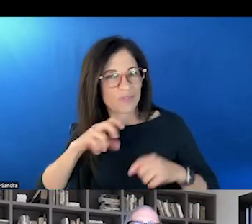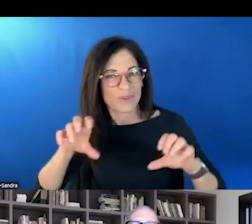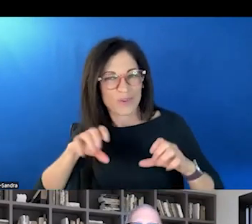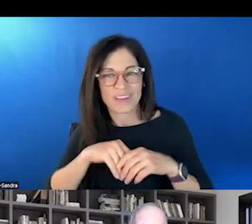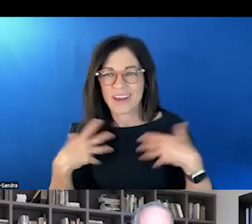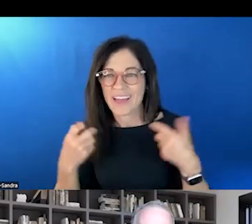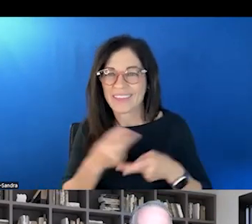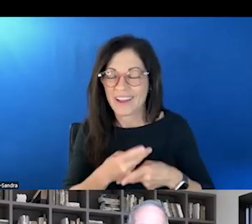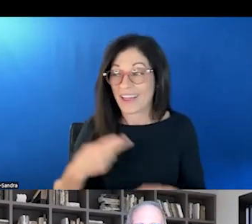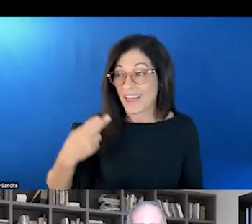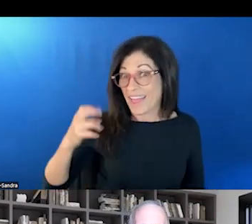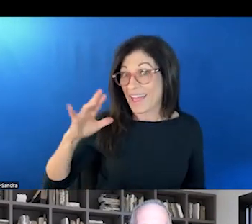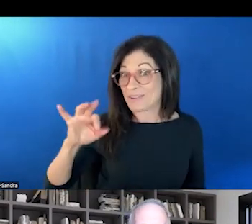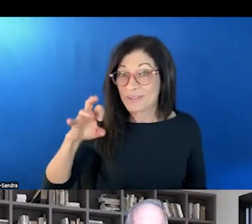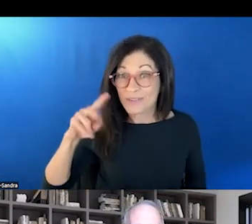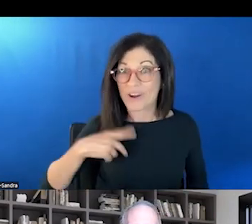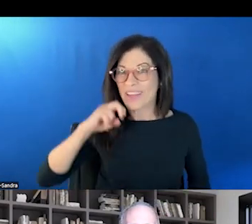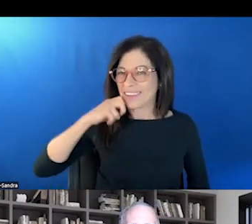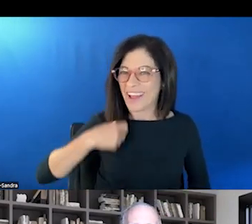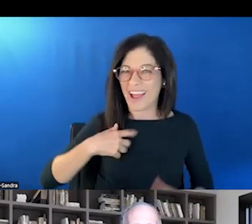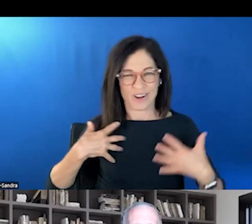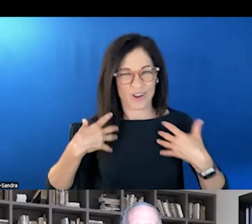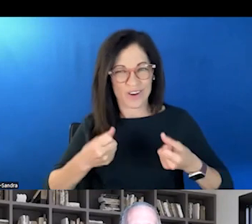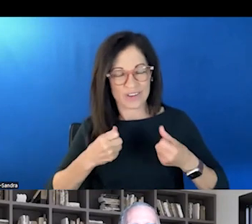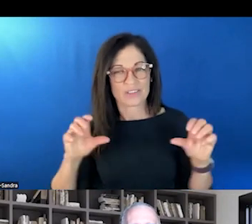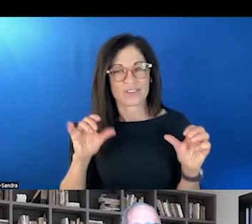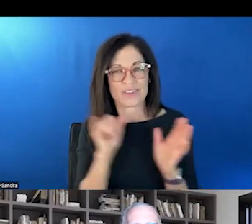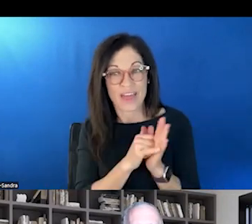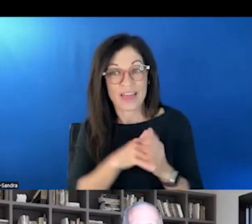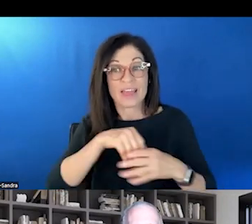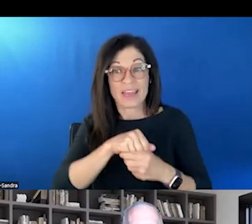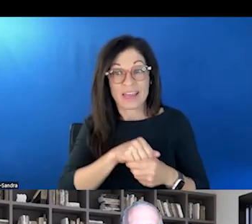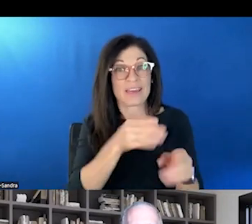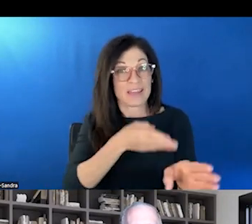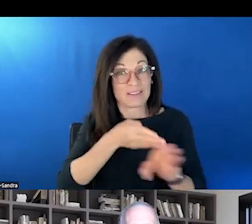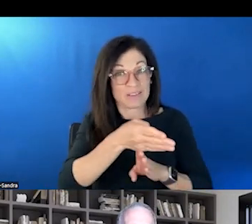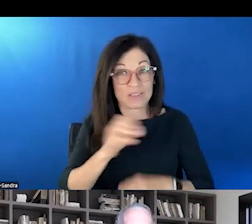HAD THE AUDACITY AND COURAGE TO DO THAT IN THE AREA OF SUICIDE PREVENS.